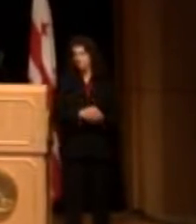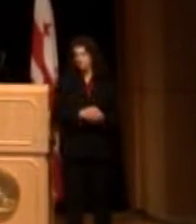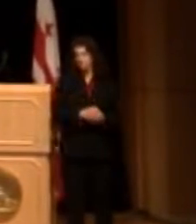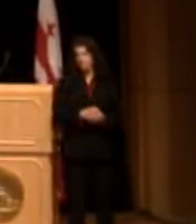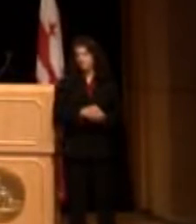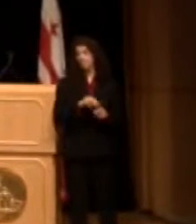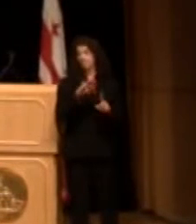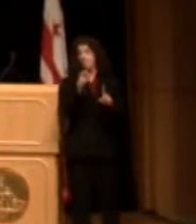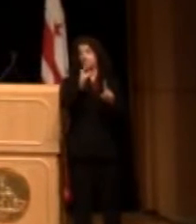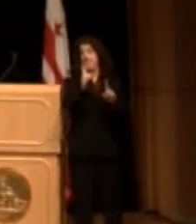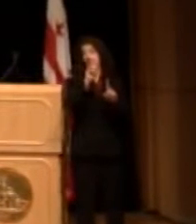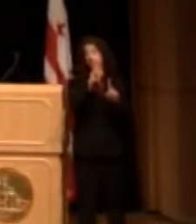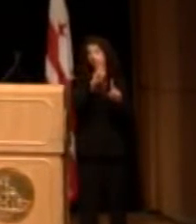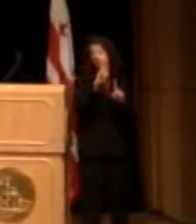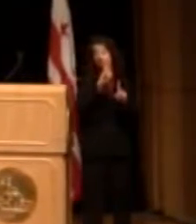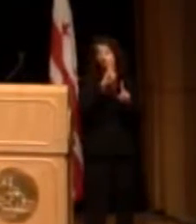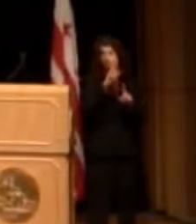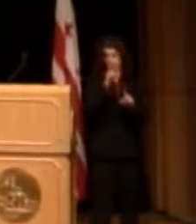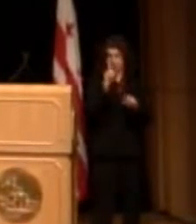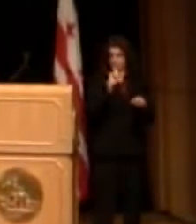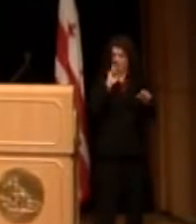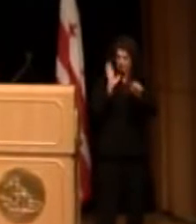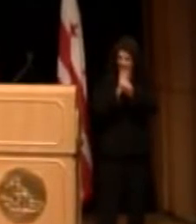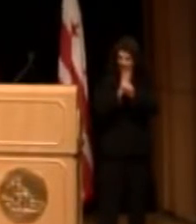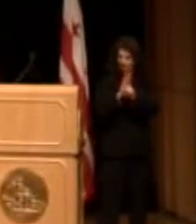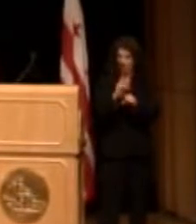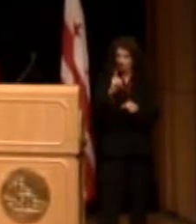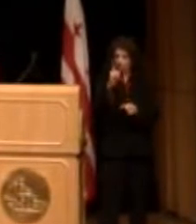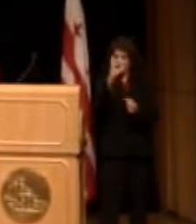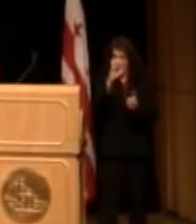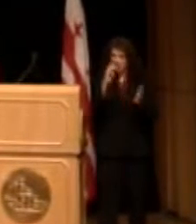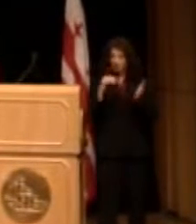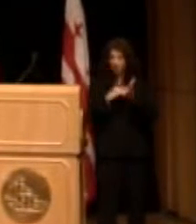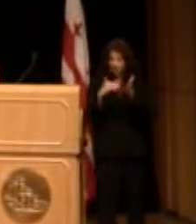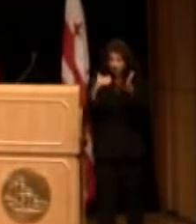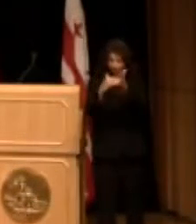THAT IN AND OF ITSELF IS AN AWESOME COMMITMENT.